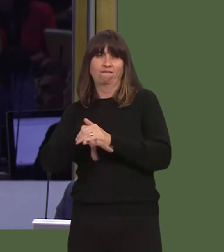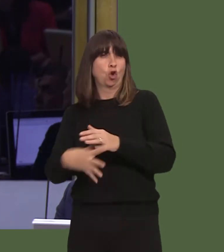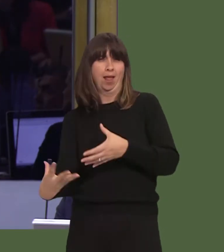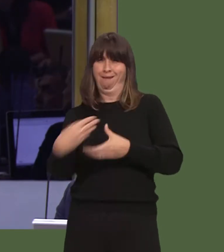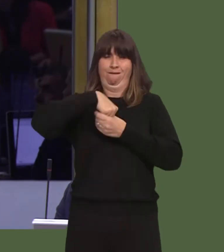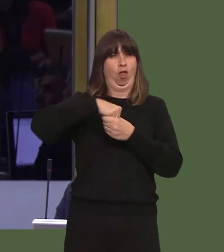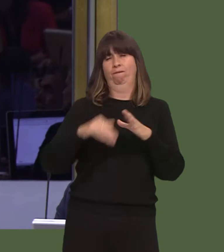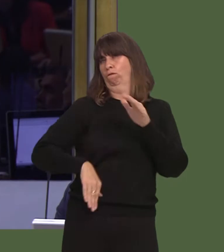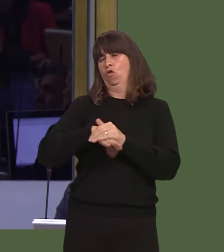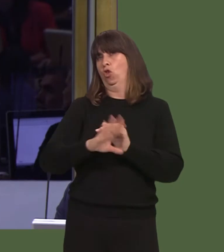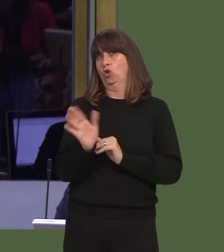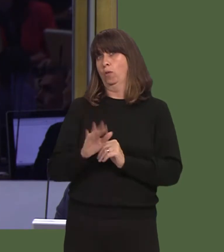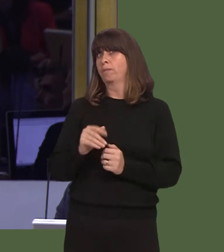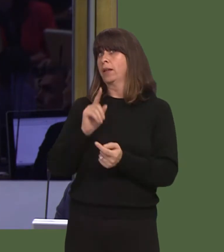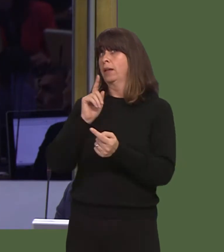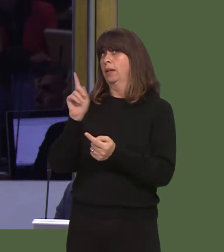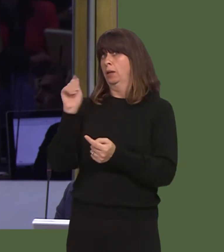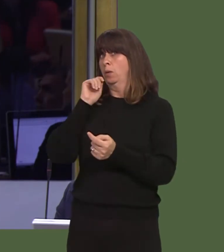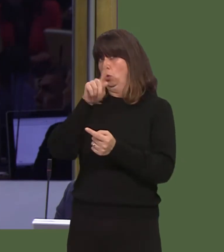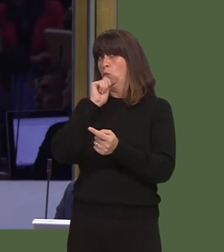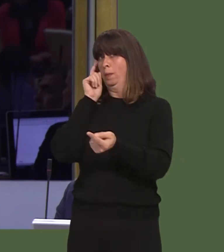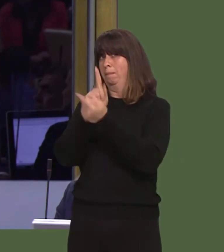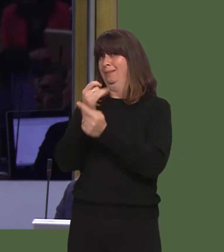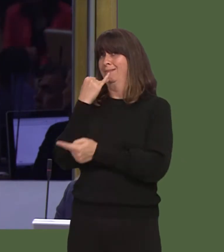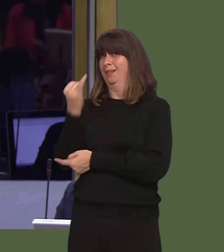In your meeting with the children's commissioner next week, First Minister, will you undertake